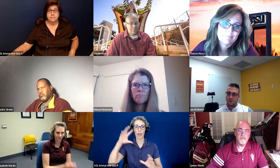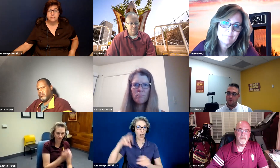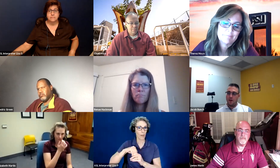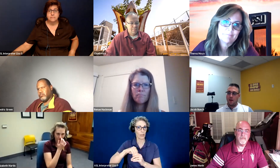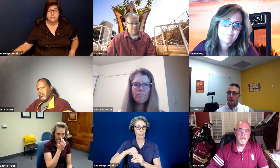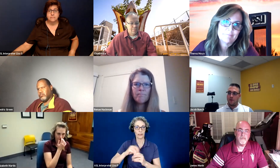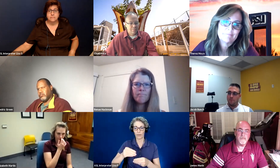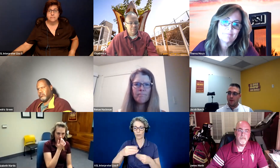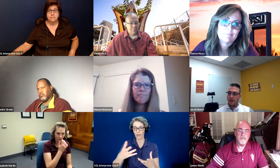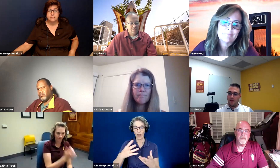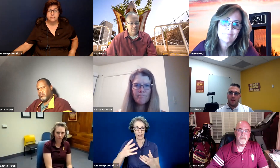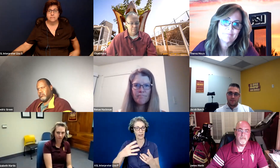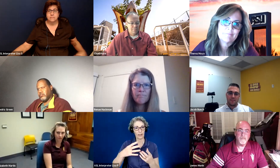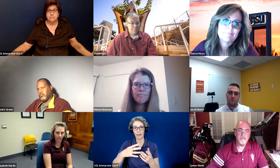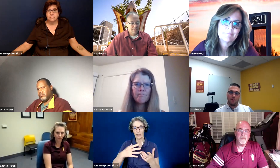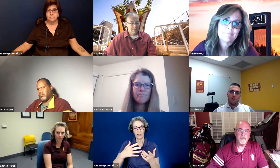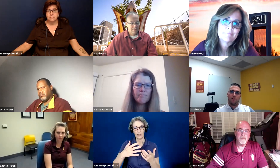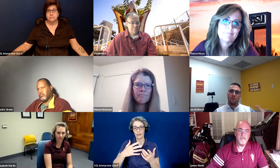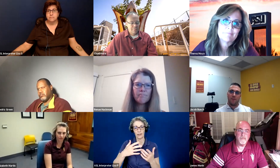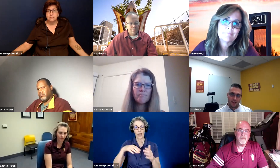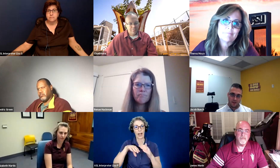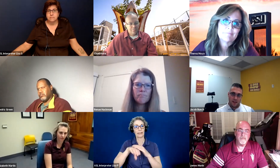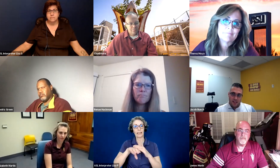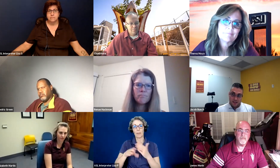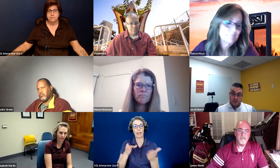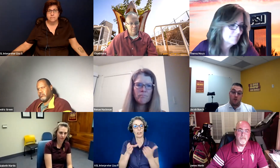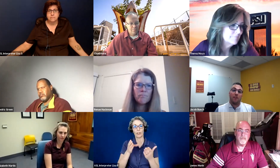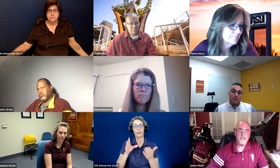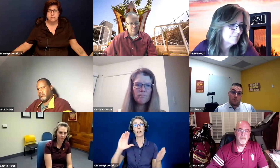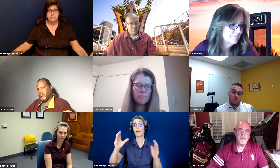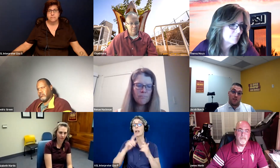accessibility services of any institution I've ever been to.